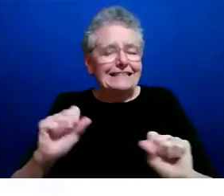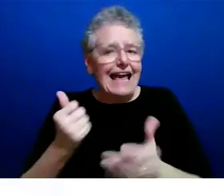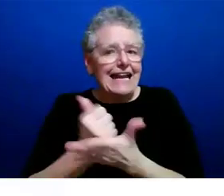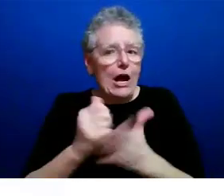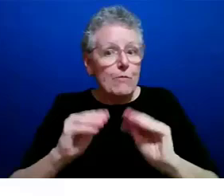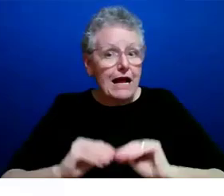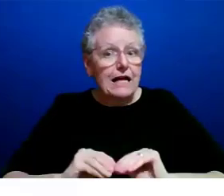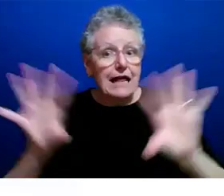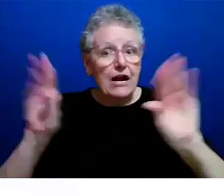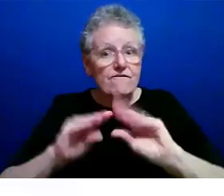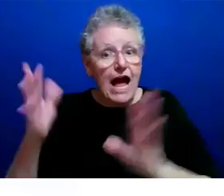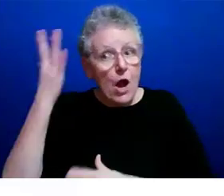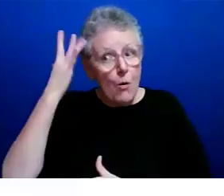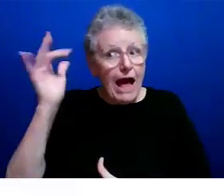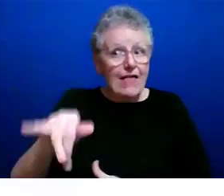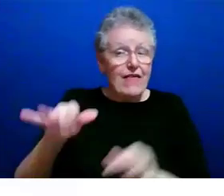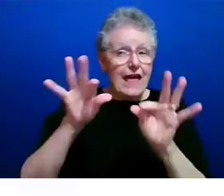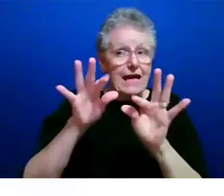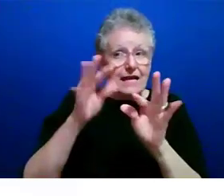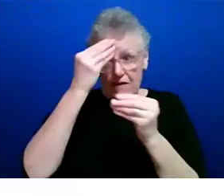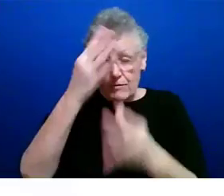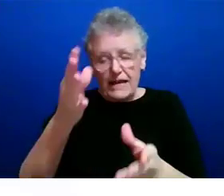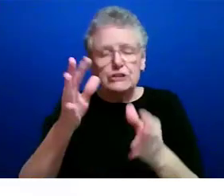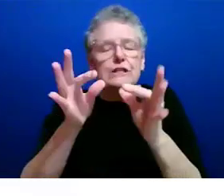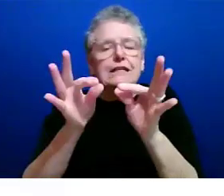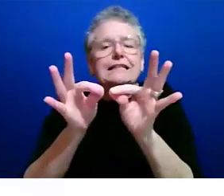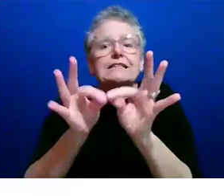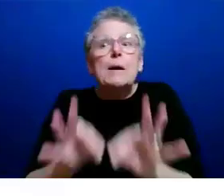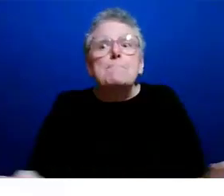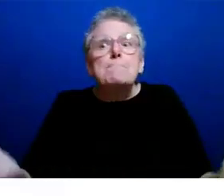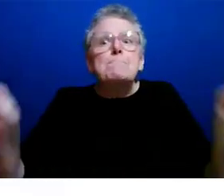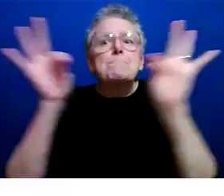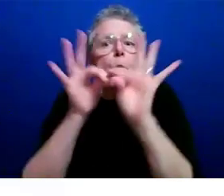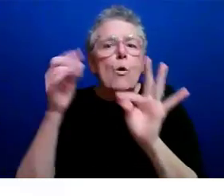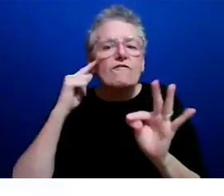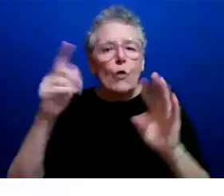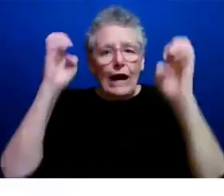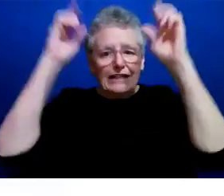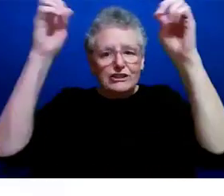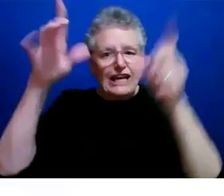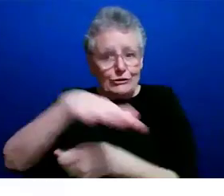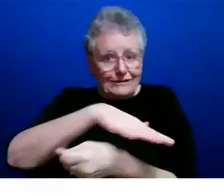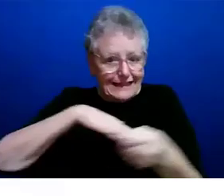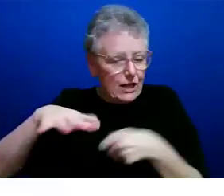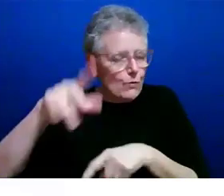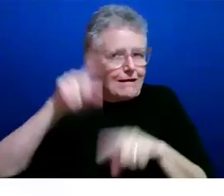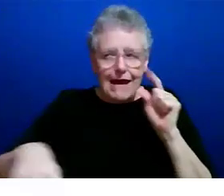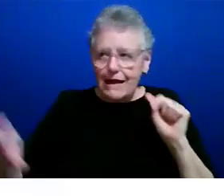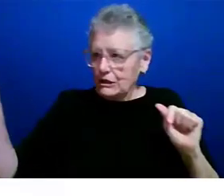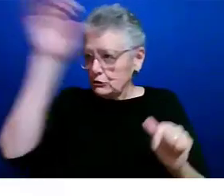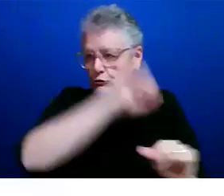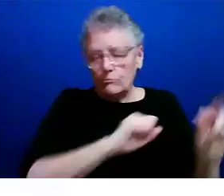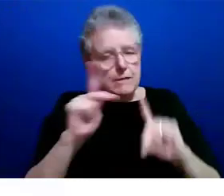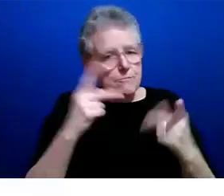why this information matters in the educational setting. We cannot assume that people have that knowledge.